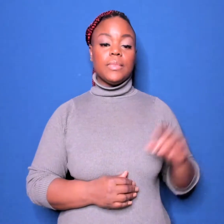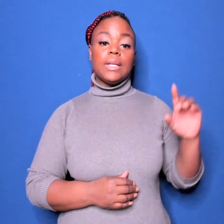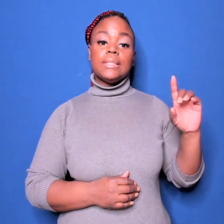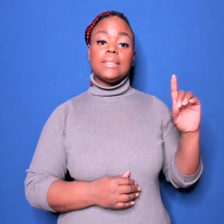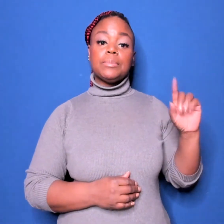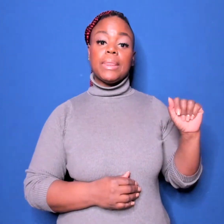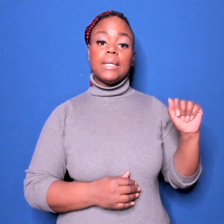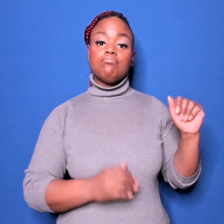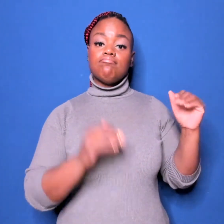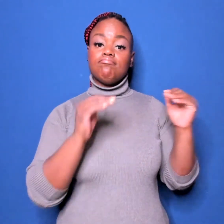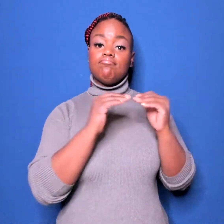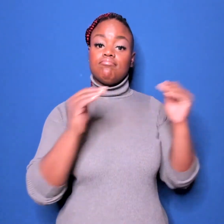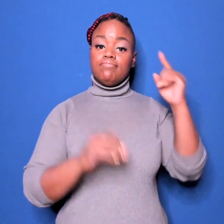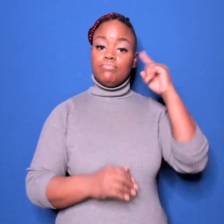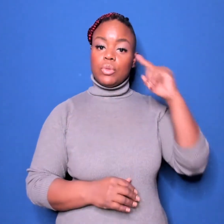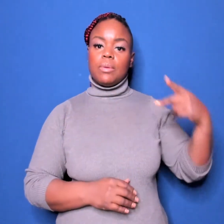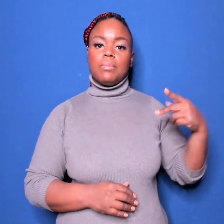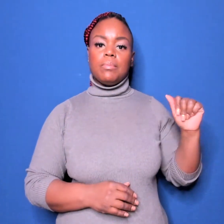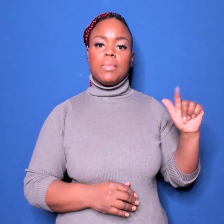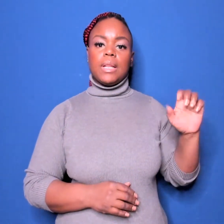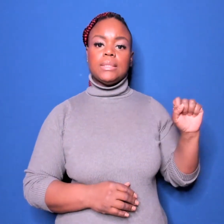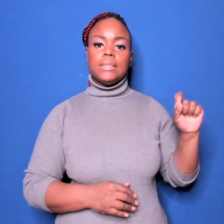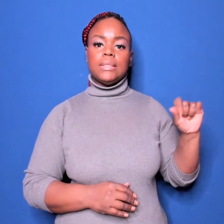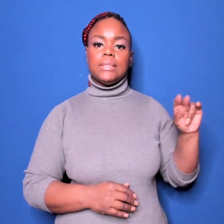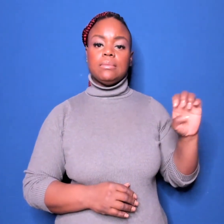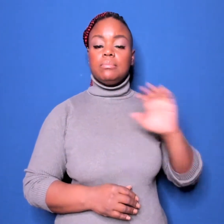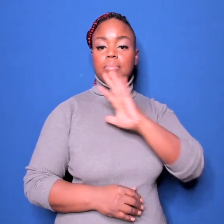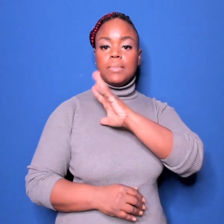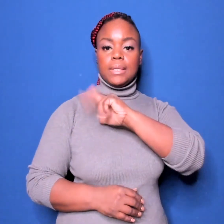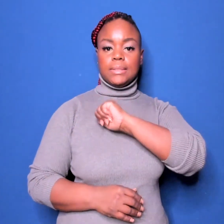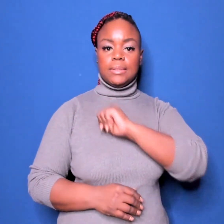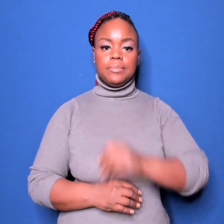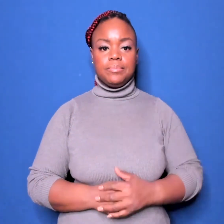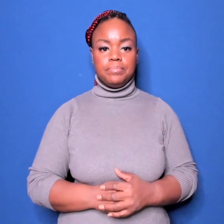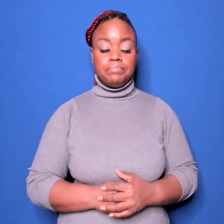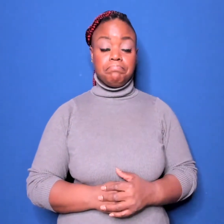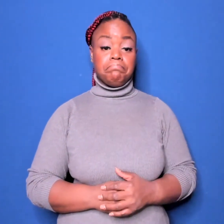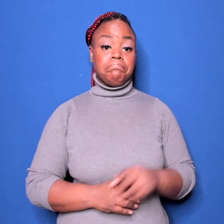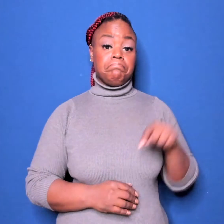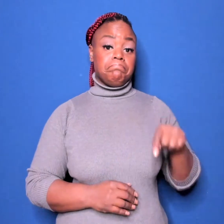Disability Justice for Palestine.